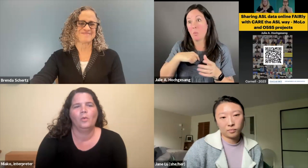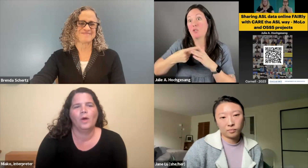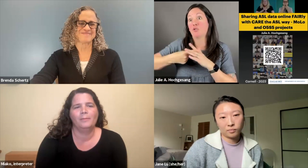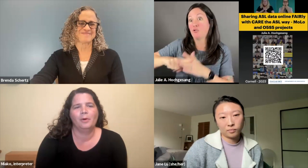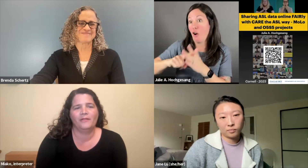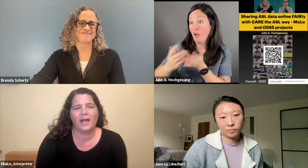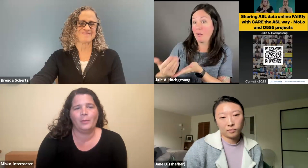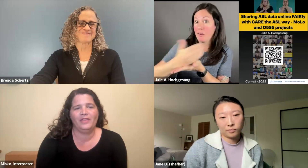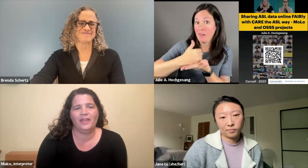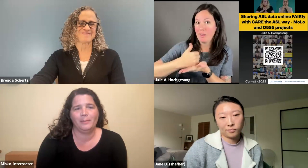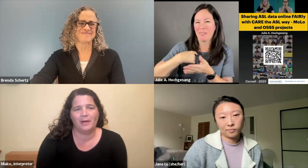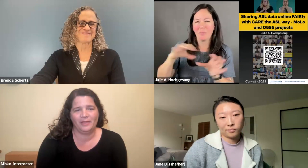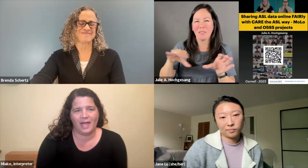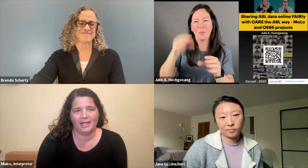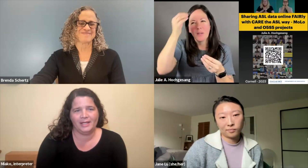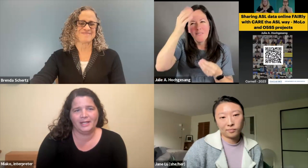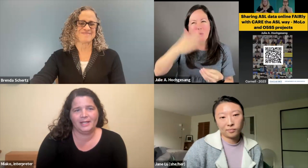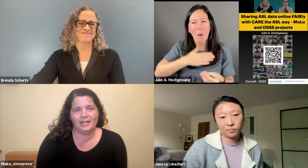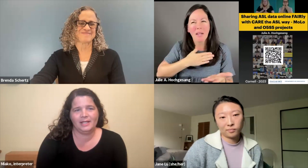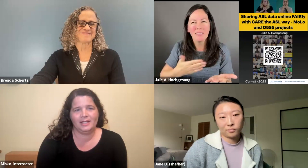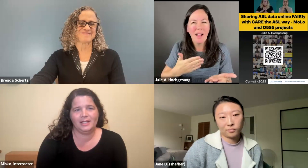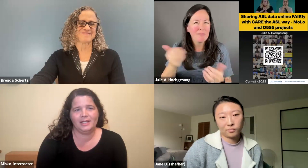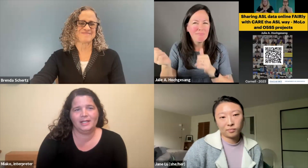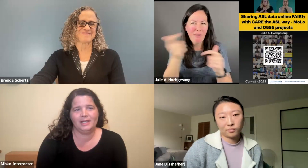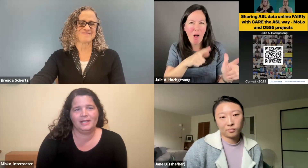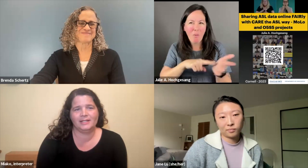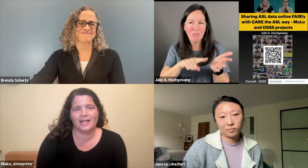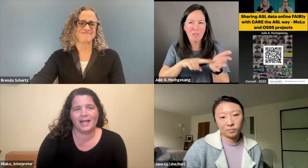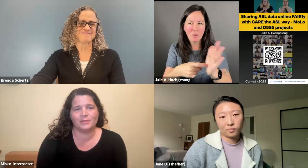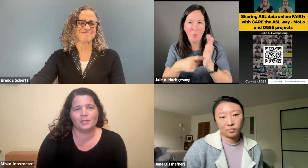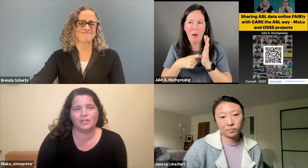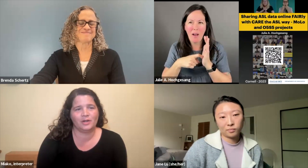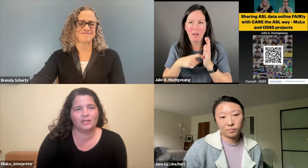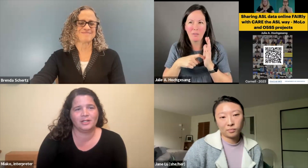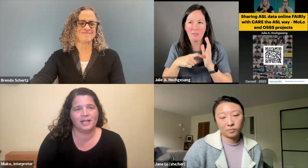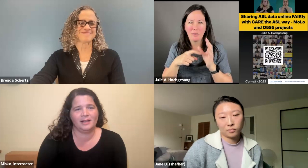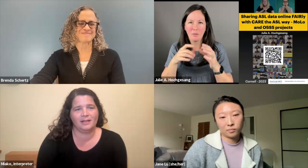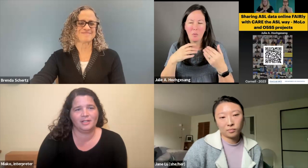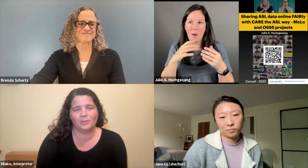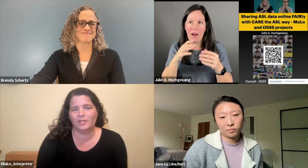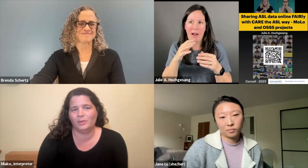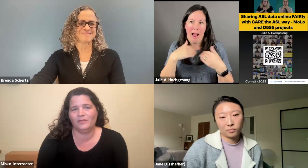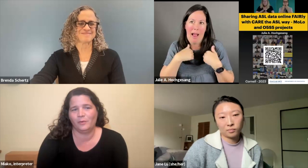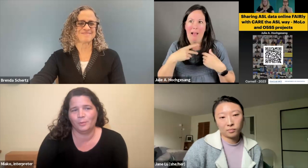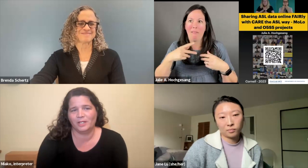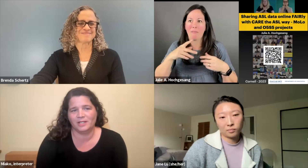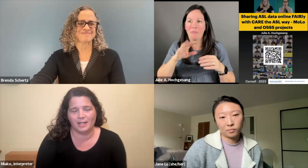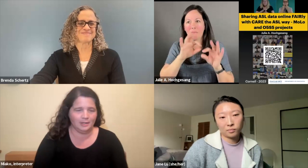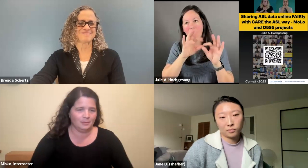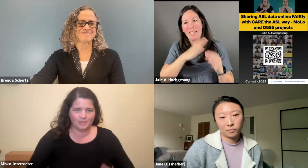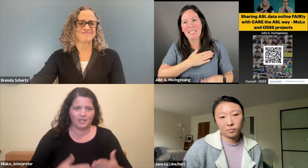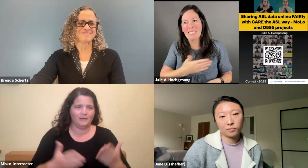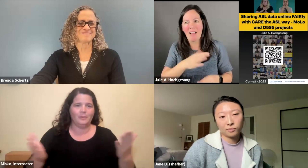one part of how we think about that is as we start the data collection we do informed consent which everyone